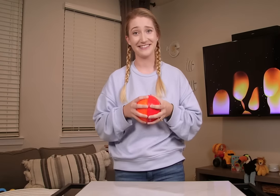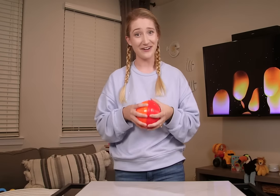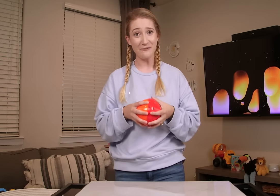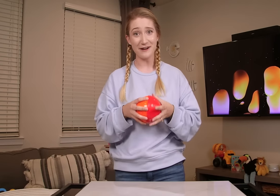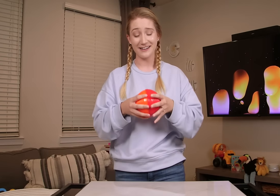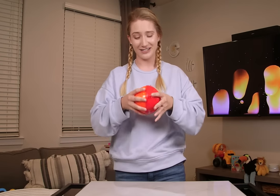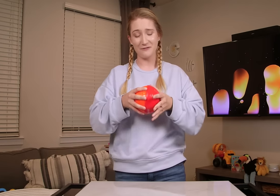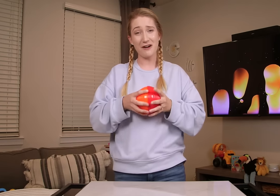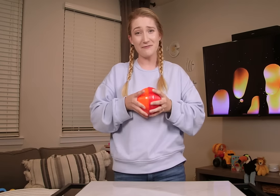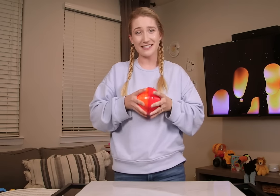Nope. Try one more time.